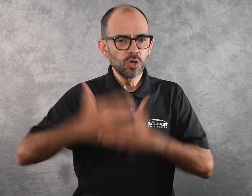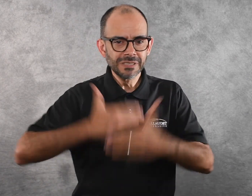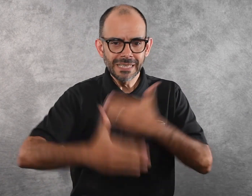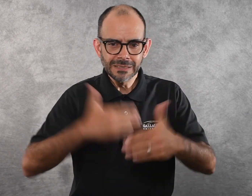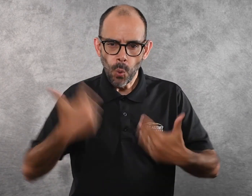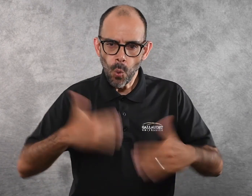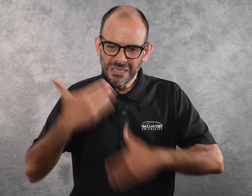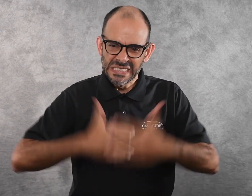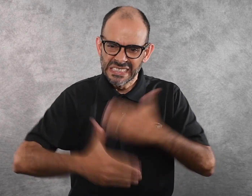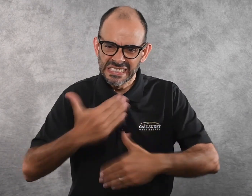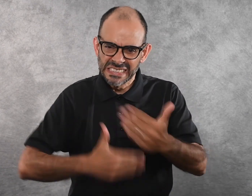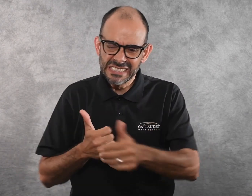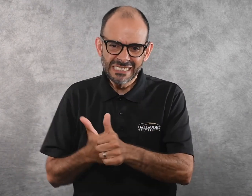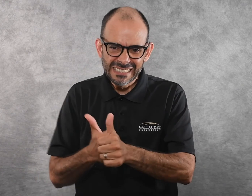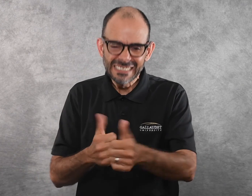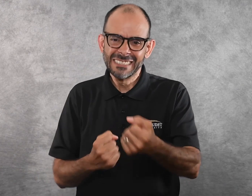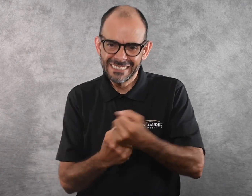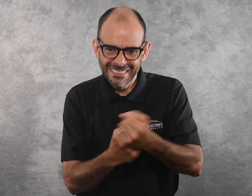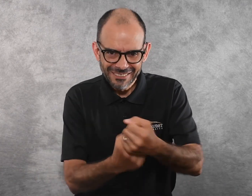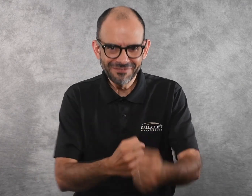demanding application process."